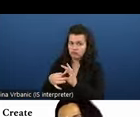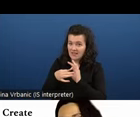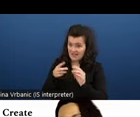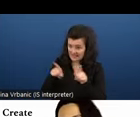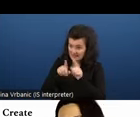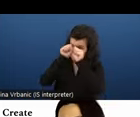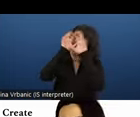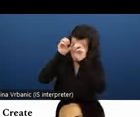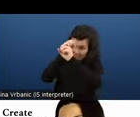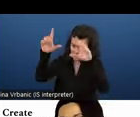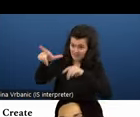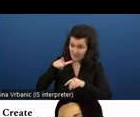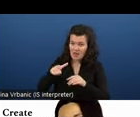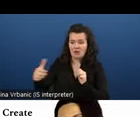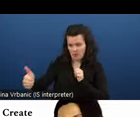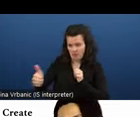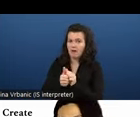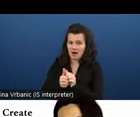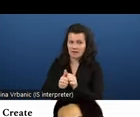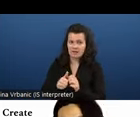and it's it speaks to a 15:20:01 question that was addressed to me